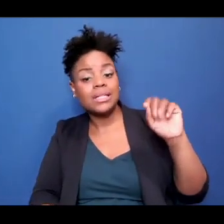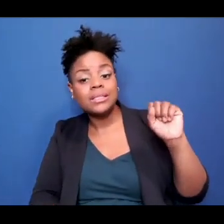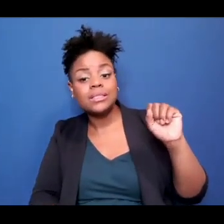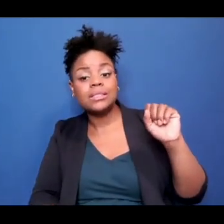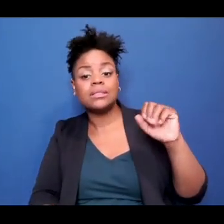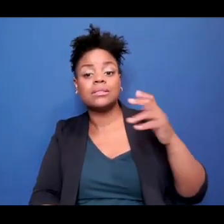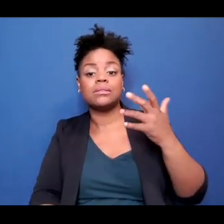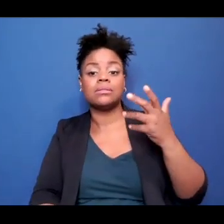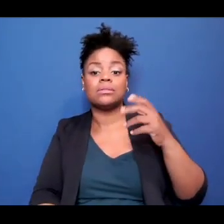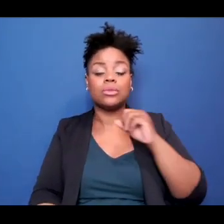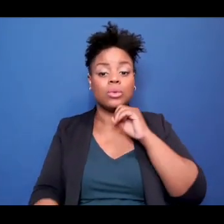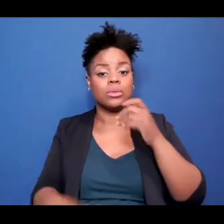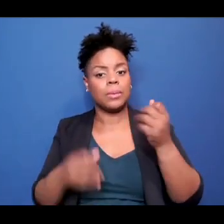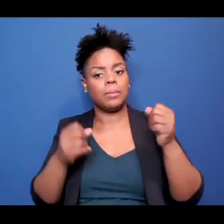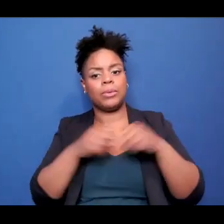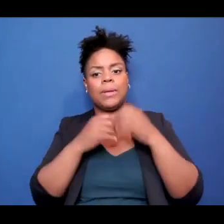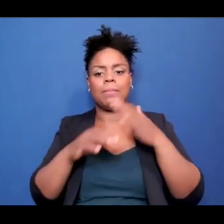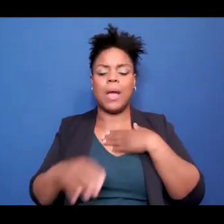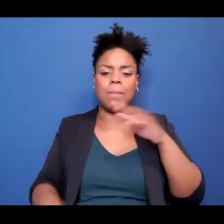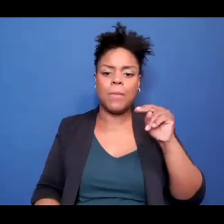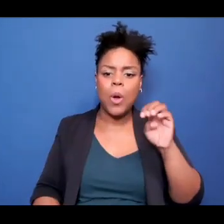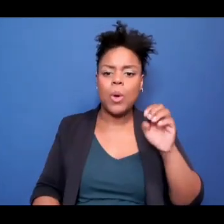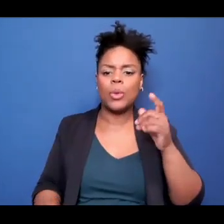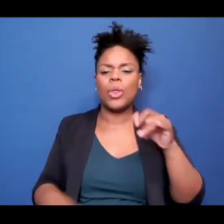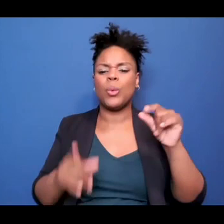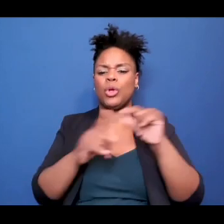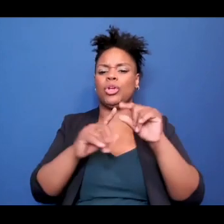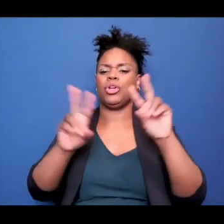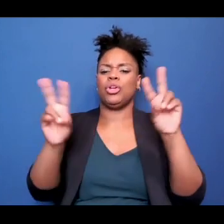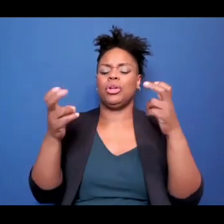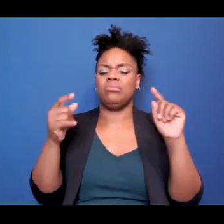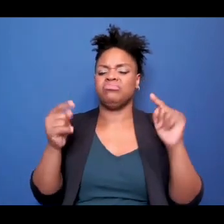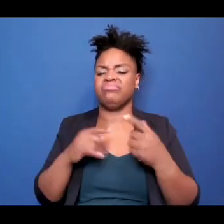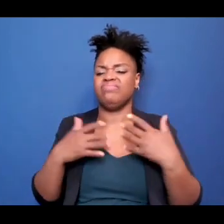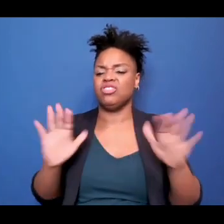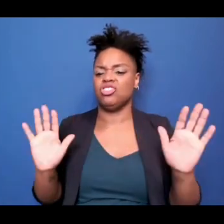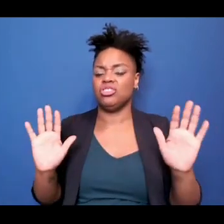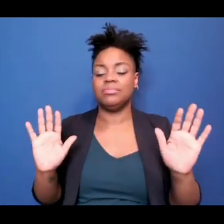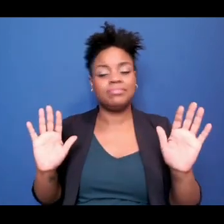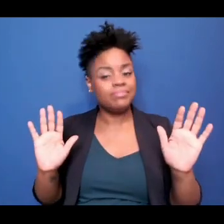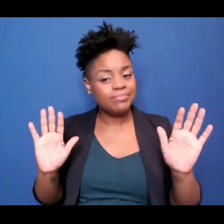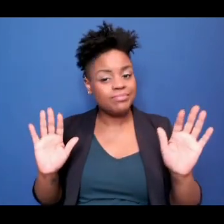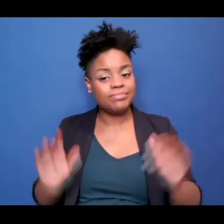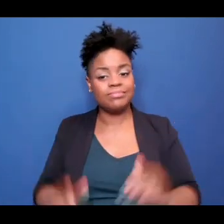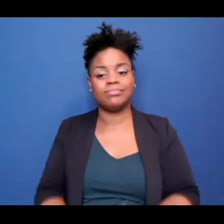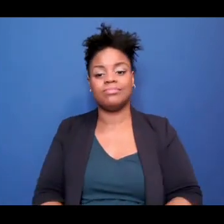OLD PROVERB THAT STICKS AND STONES CAN BREAK MY BONES BUT WORDS WILL NEVER HURT ME DOES NOT RING TRUE IN BELIEVING, THAT